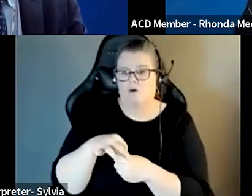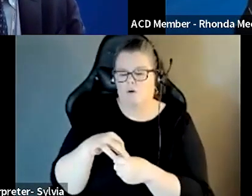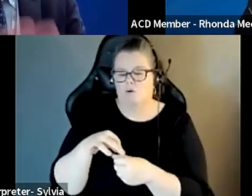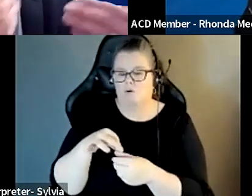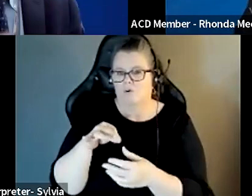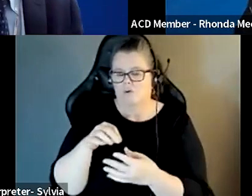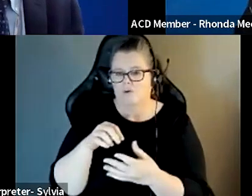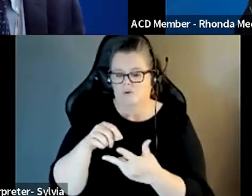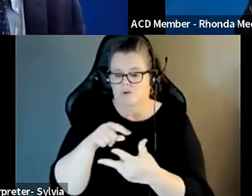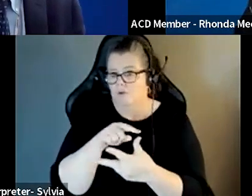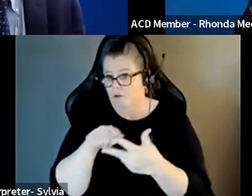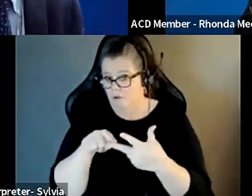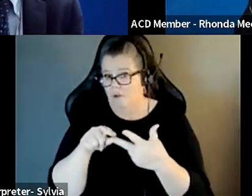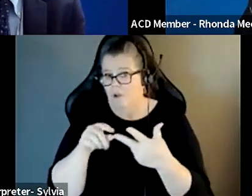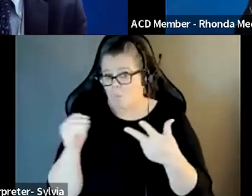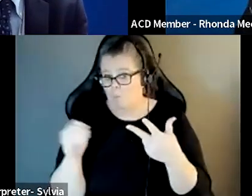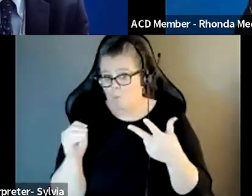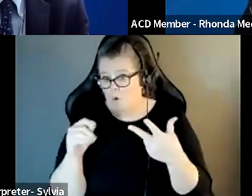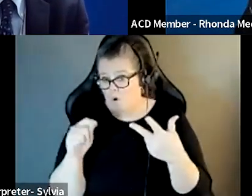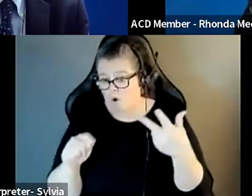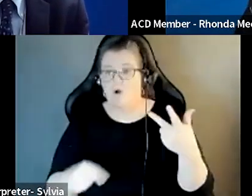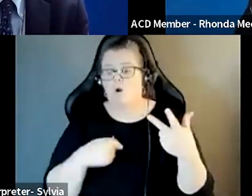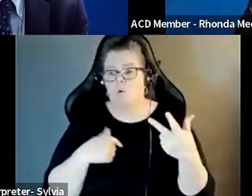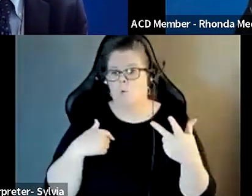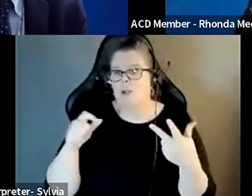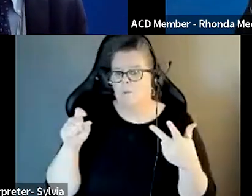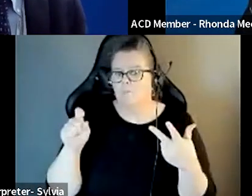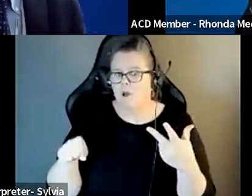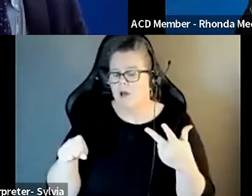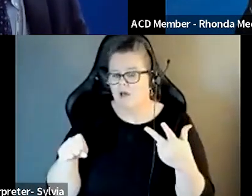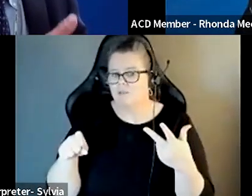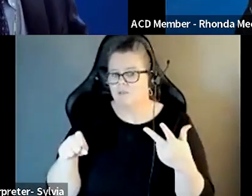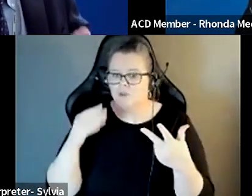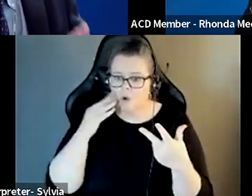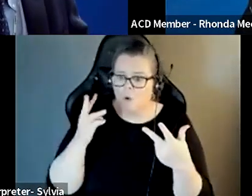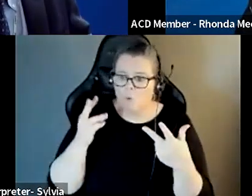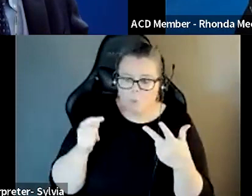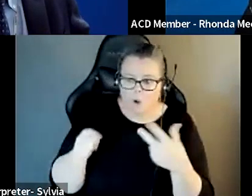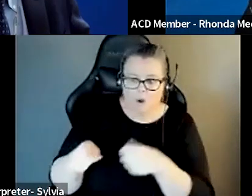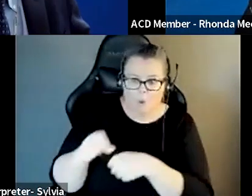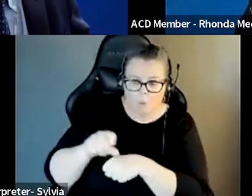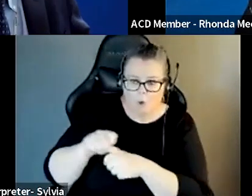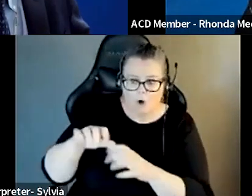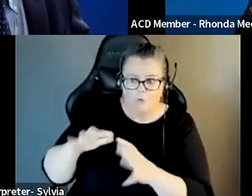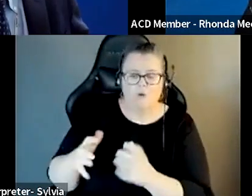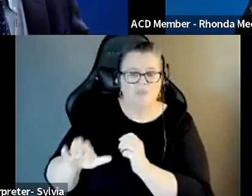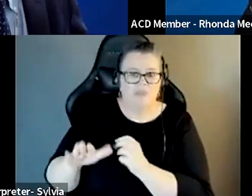to take any recommendation that came from the workgroup and go through our own review and clearances process at CDC.